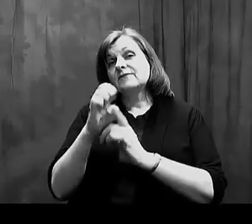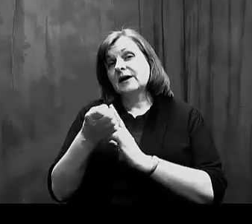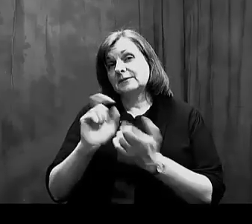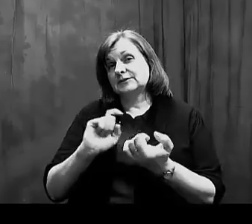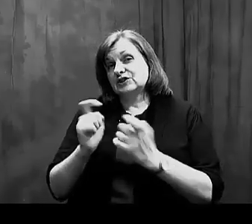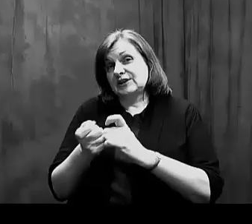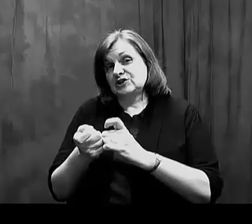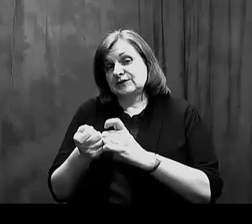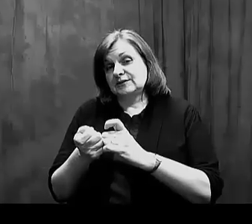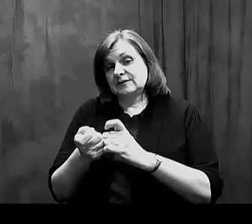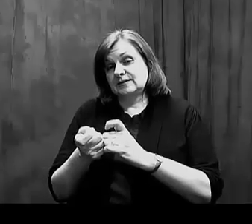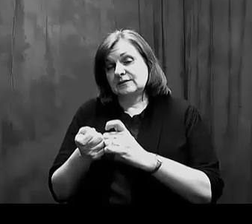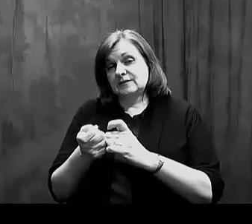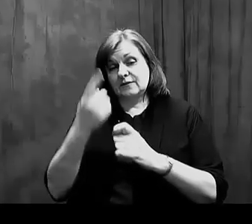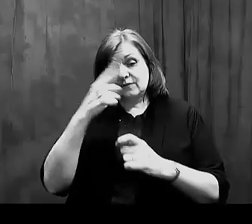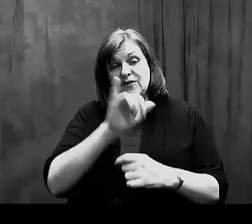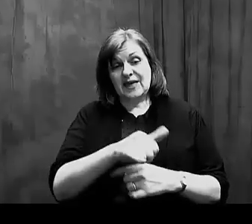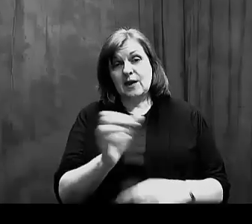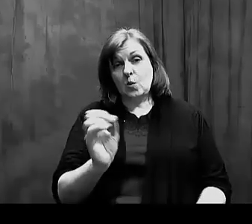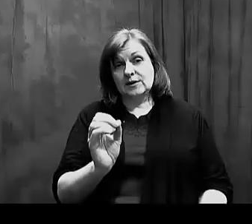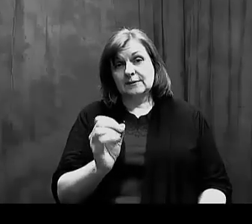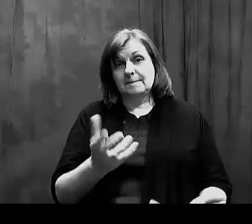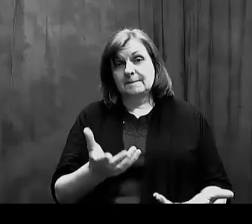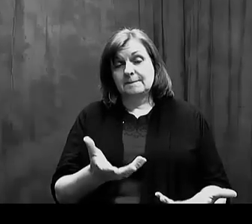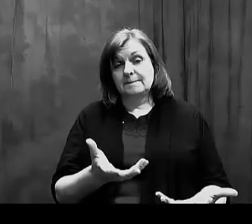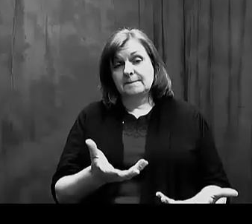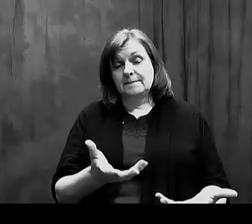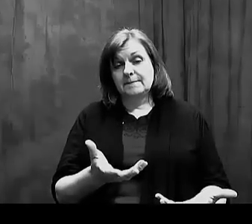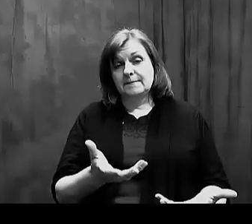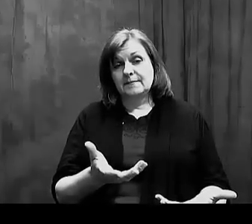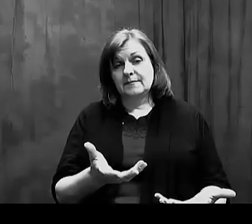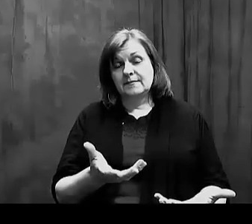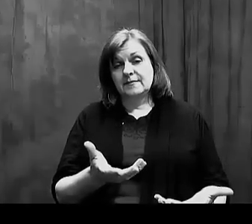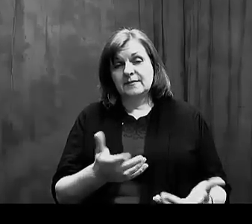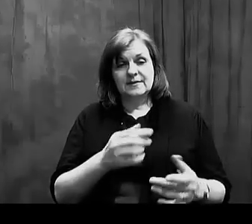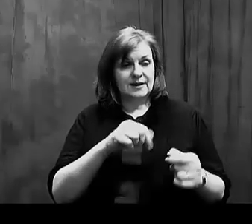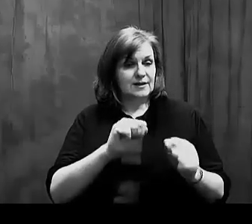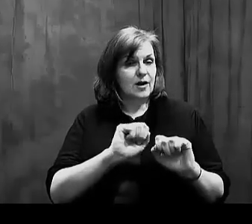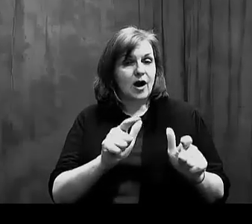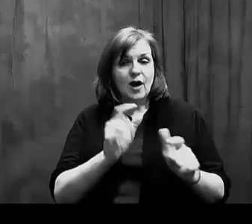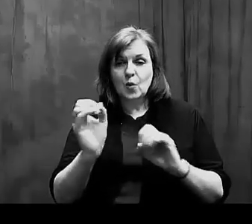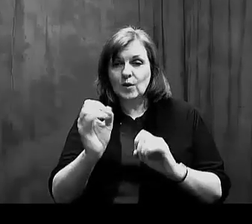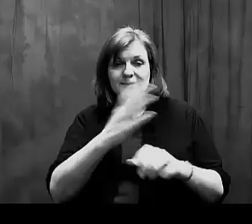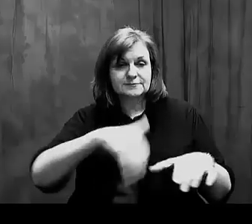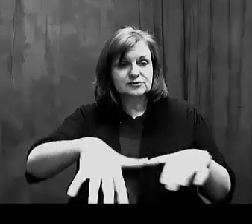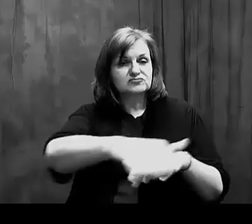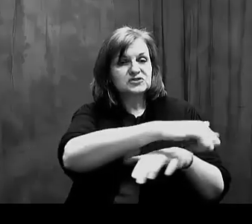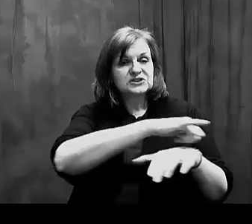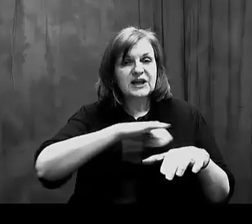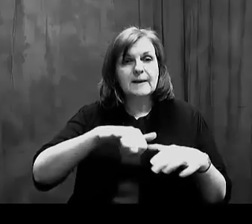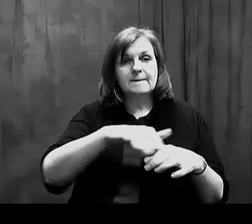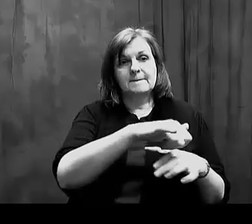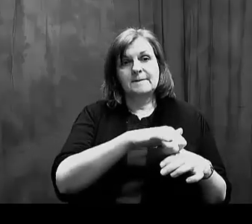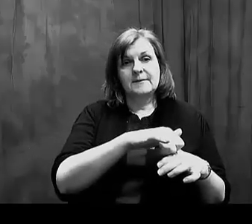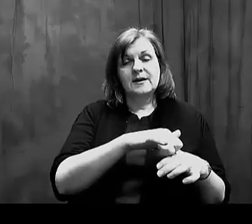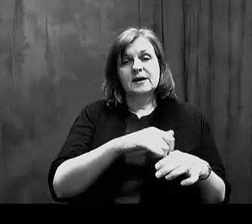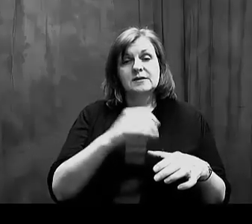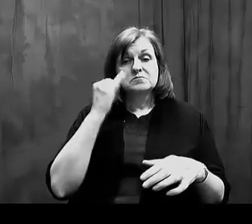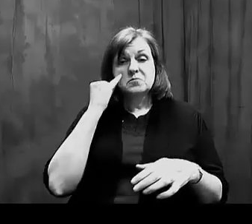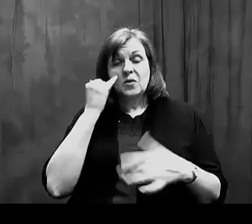you need to think about what it means if the environment changes so if the environment changes